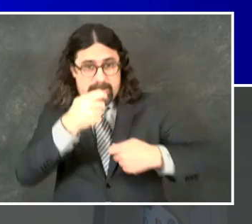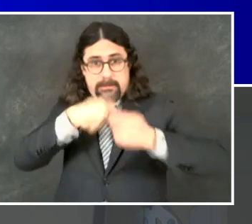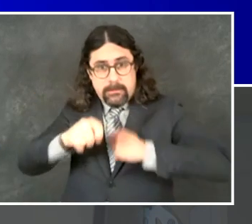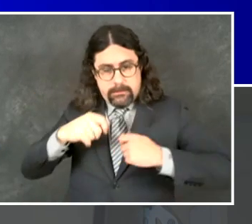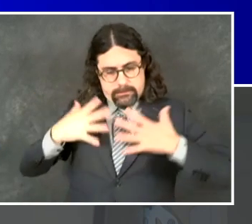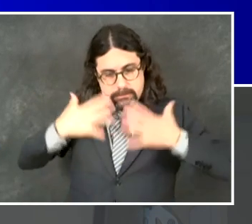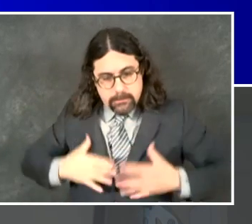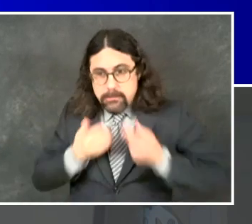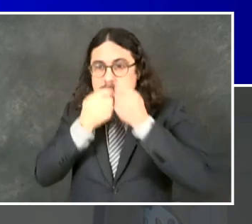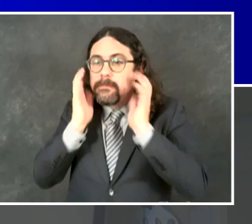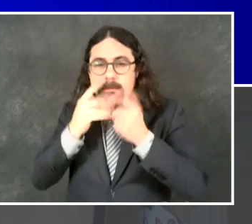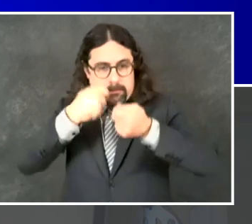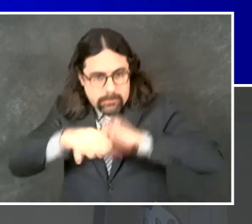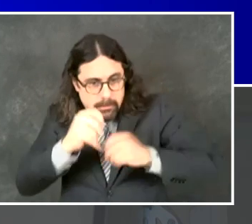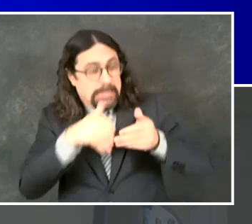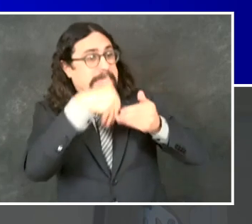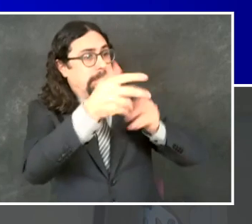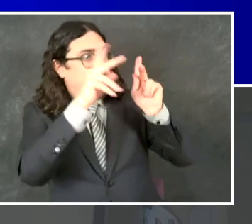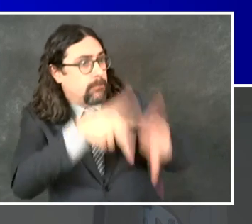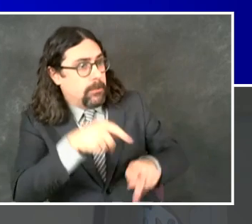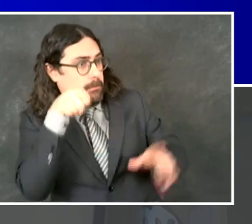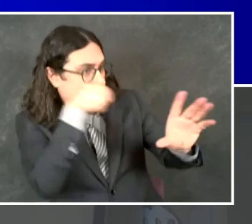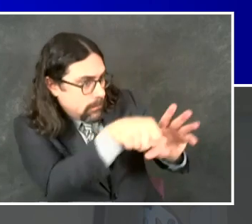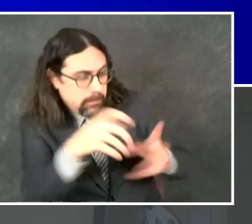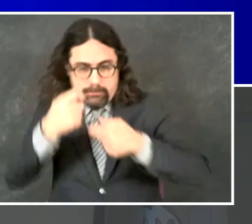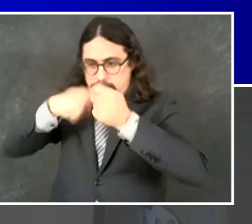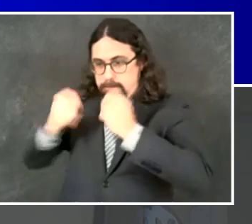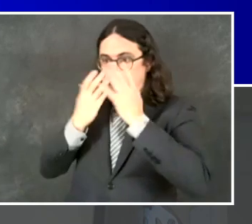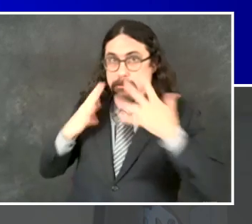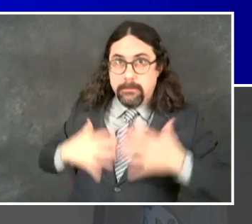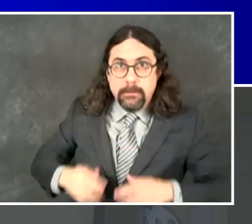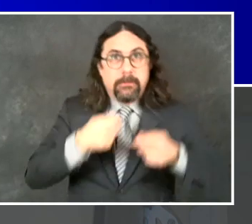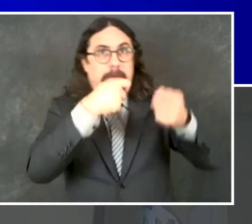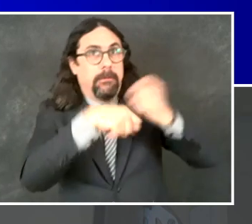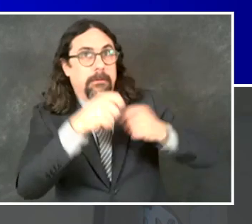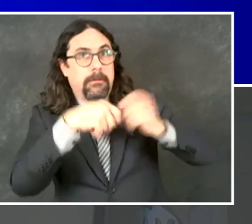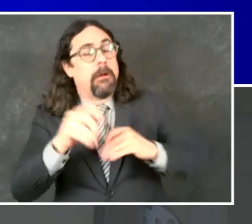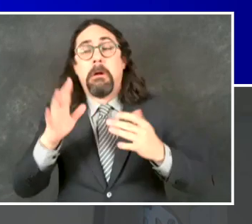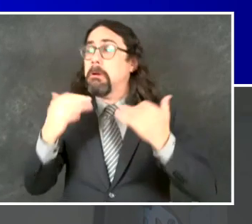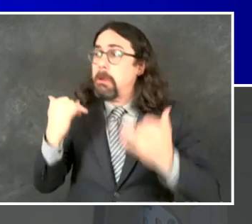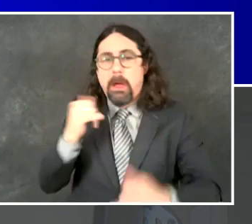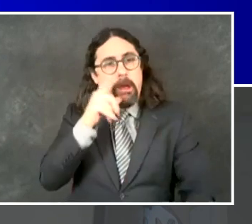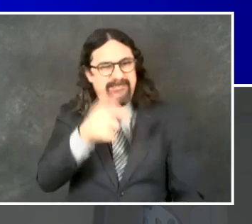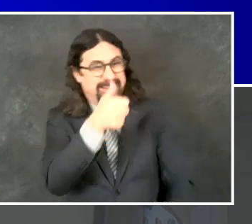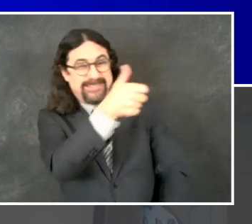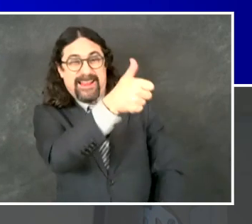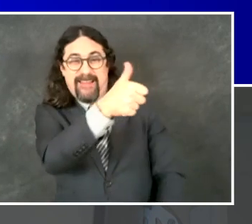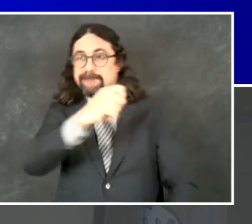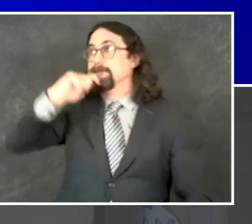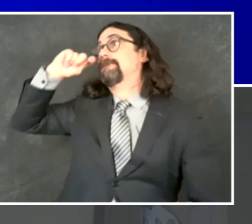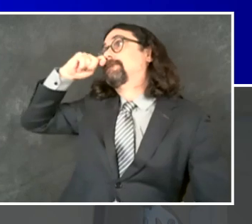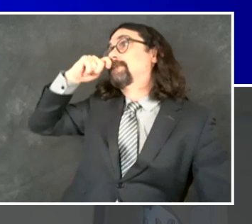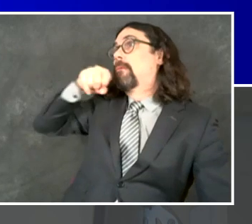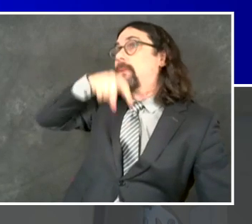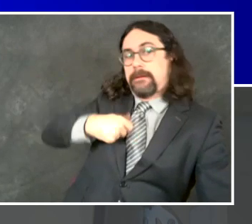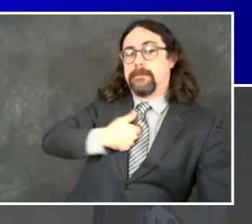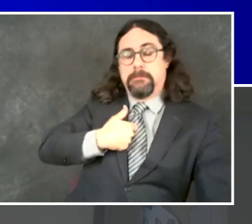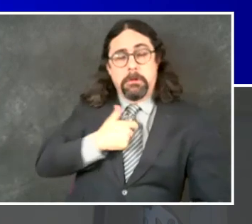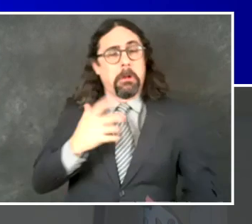AFTER WE TO MAKE SURE WE HAVE ENOUGH. THIS MEANS WE'LL BE ABLE TO CONSERVE OUR